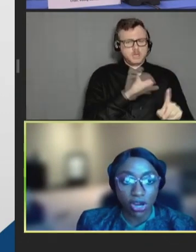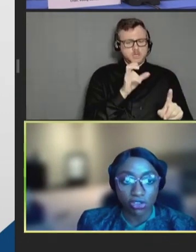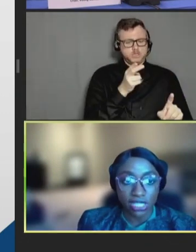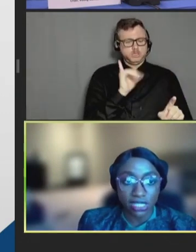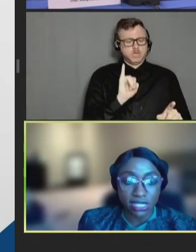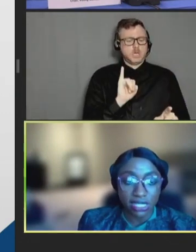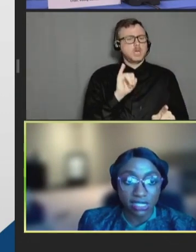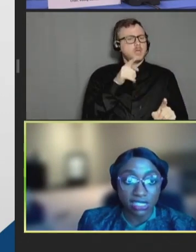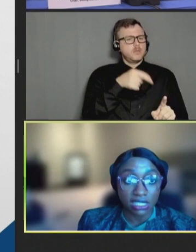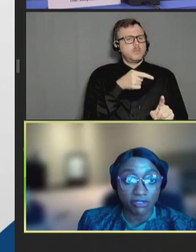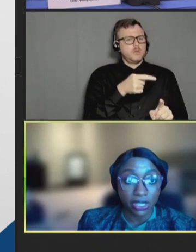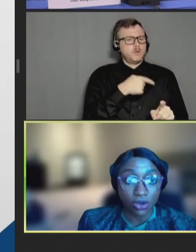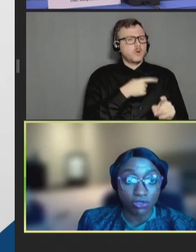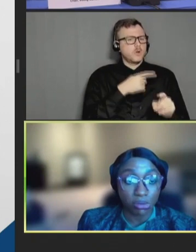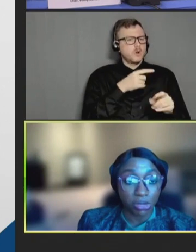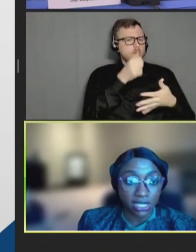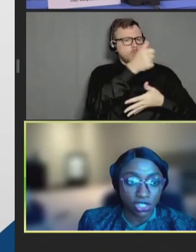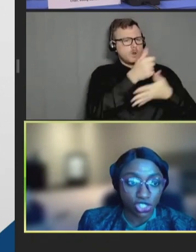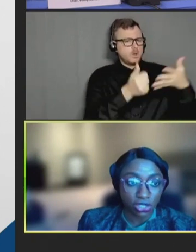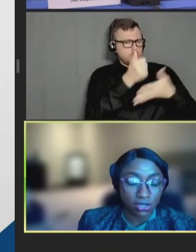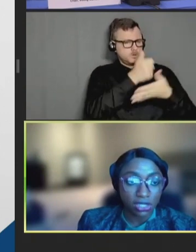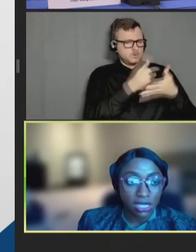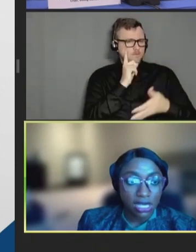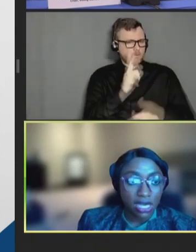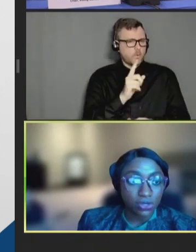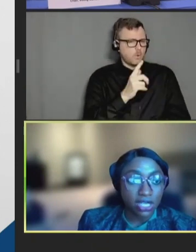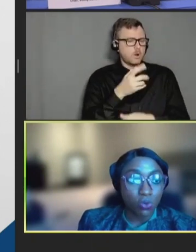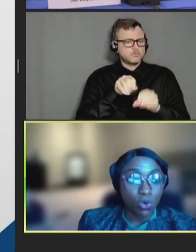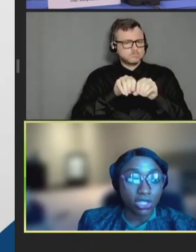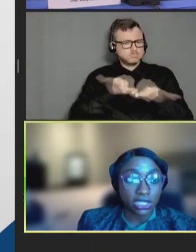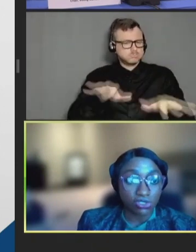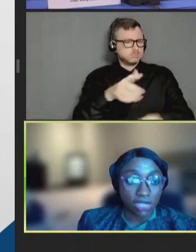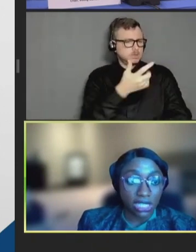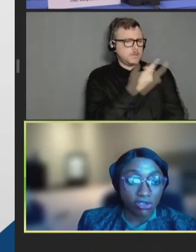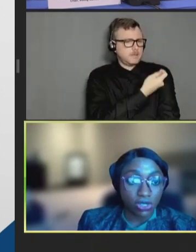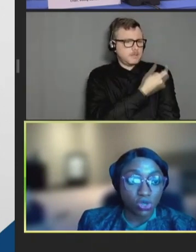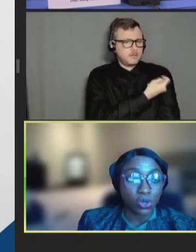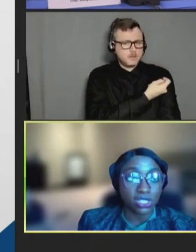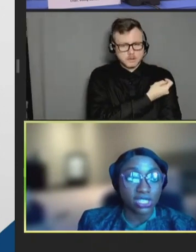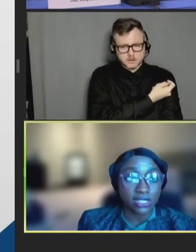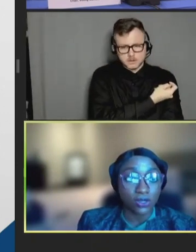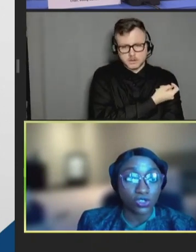priorities in the delivery of immunization. And I would say one is really around supporting these